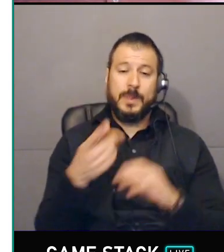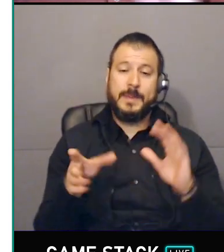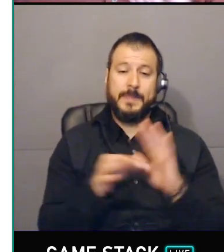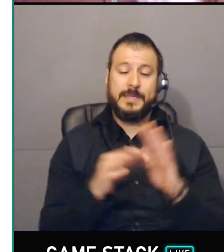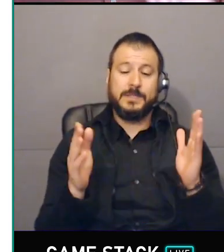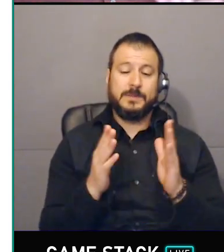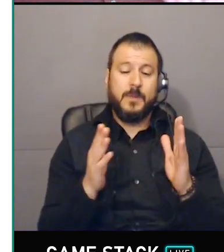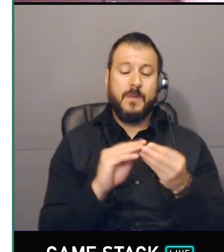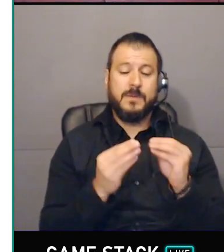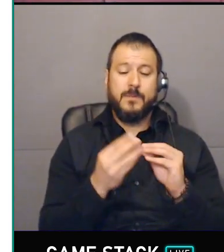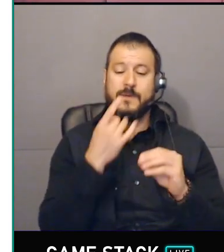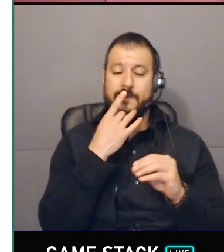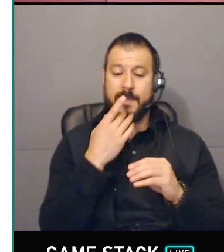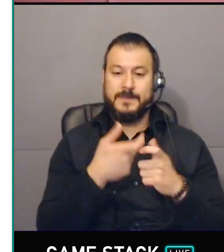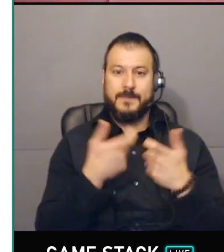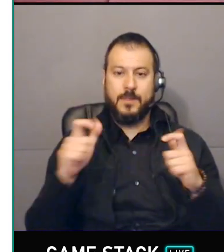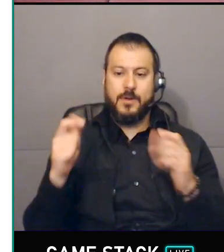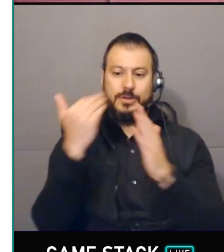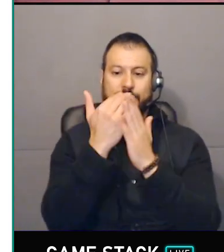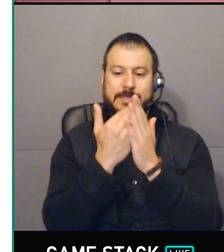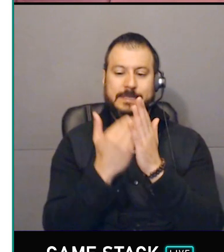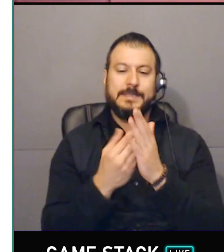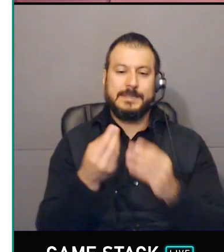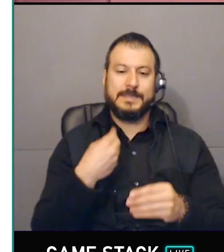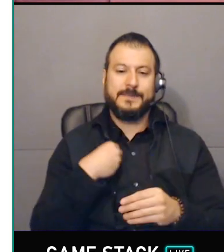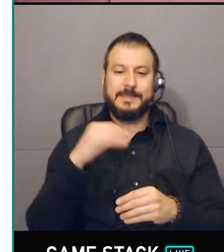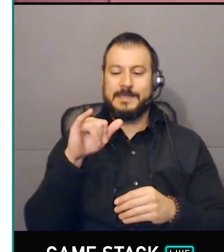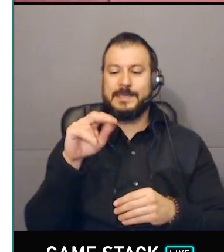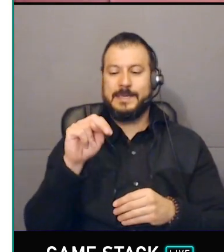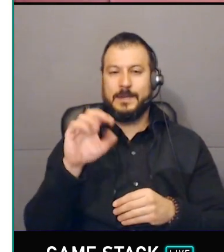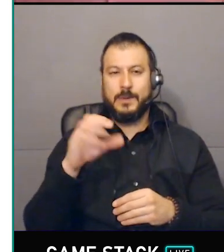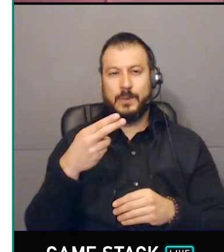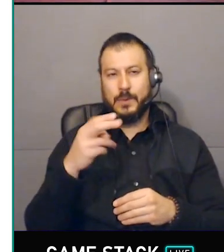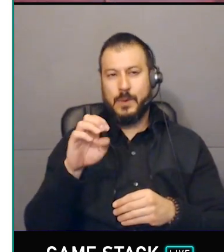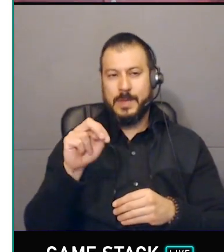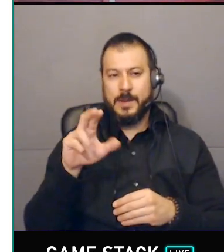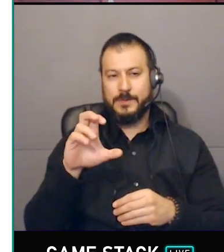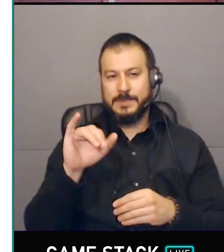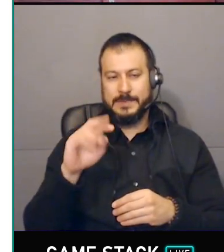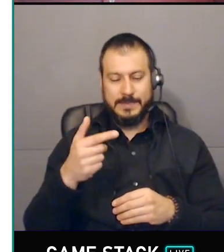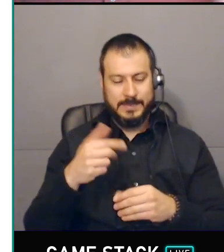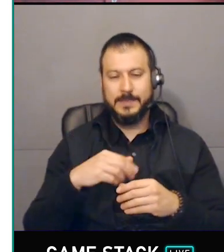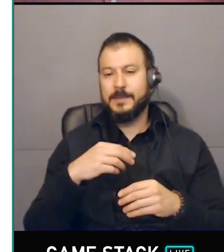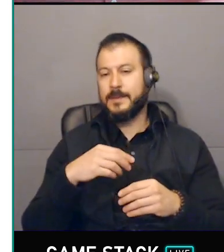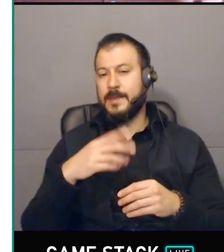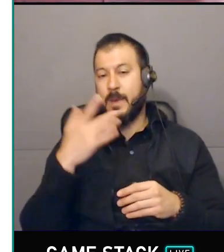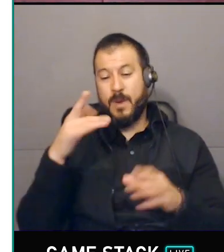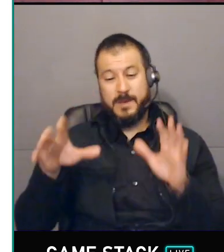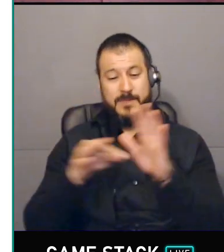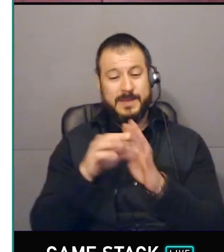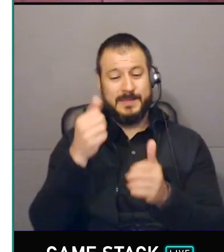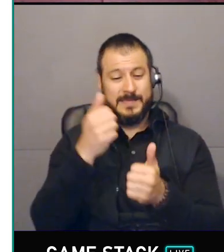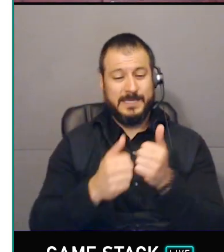from a very large list, this gives us incoherency. And because each pixel chooses a different random subset,